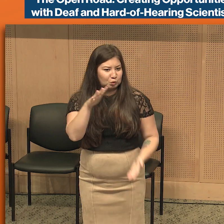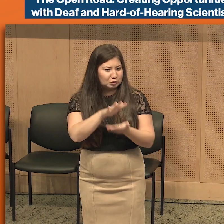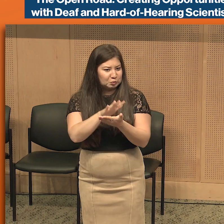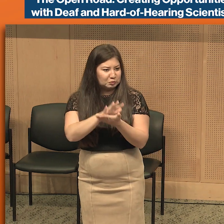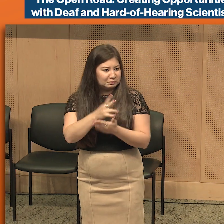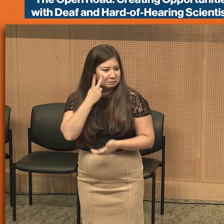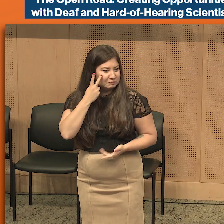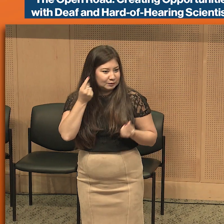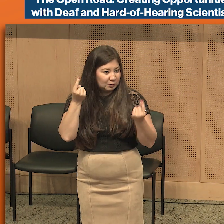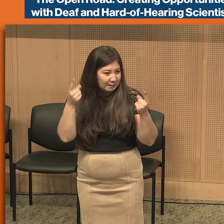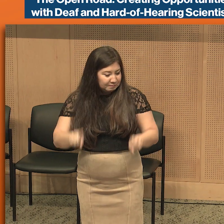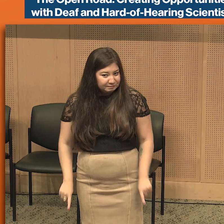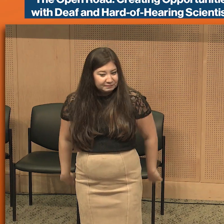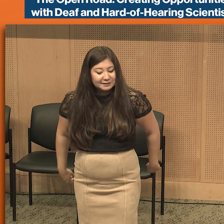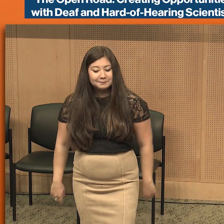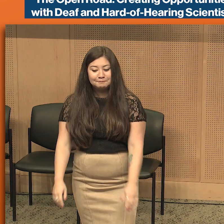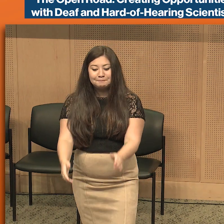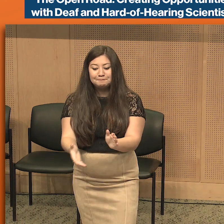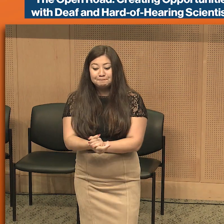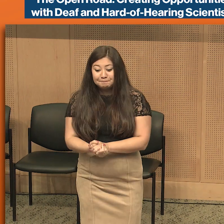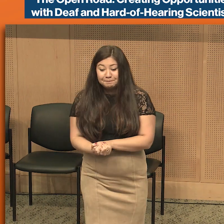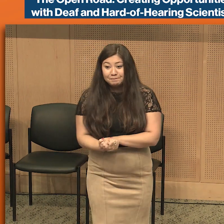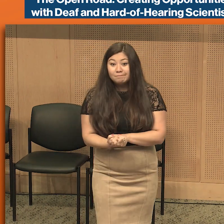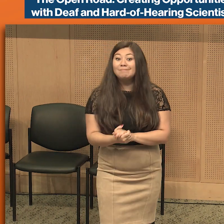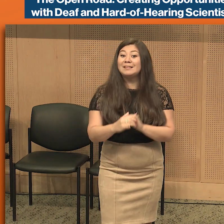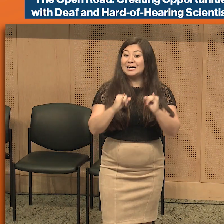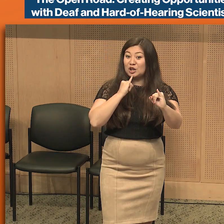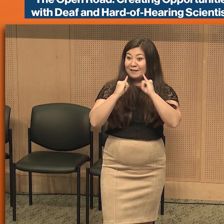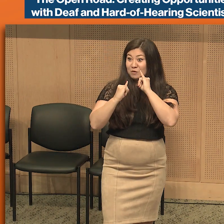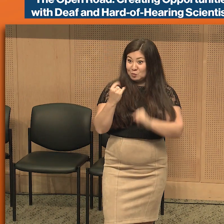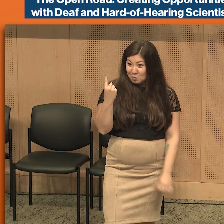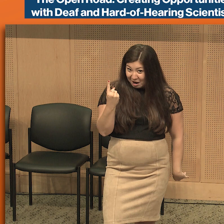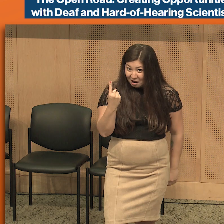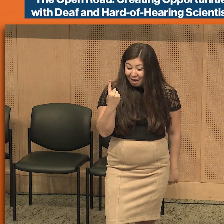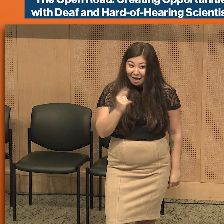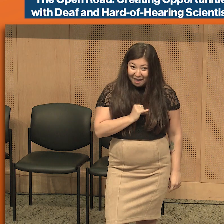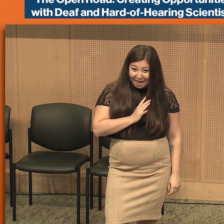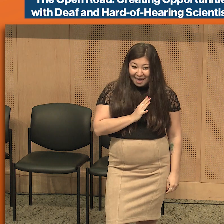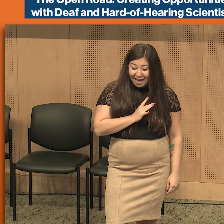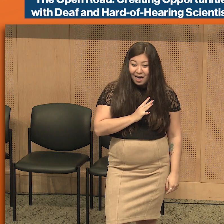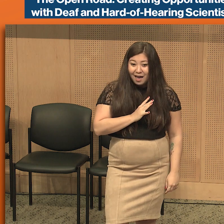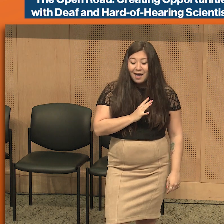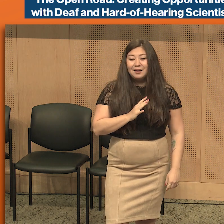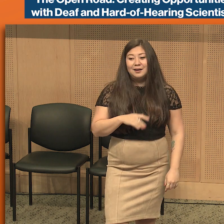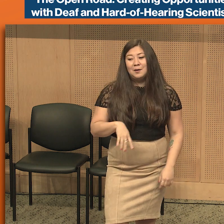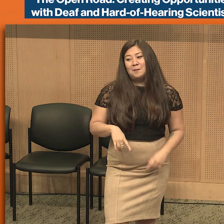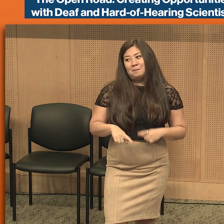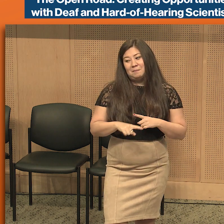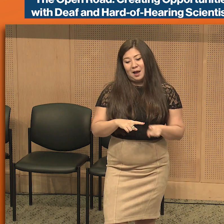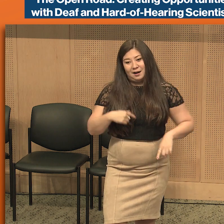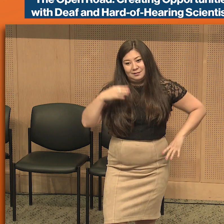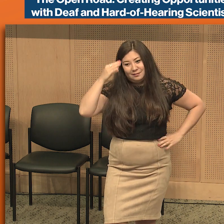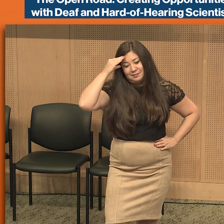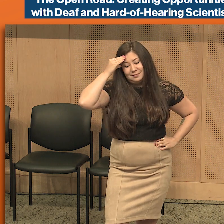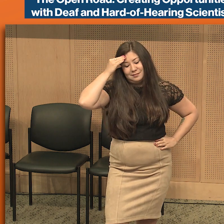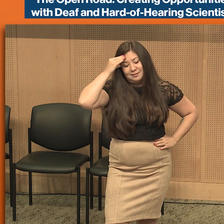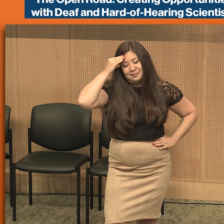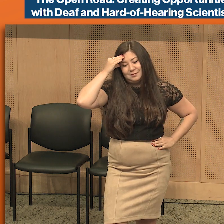And so, after that, I decided to apply to 3 more schools. I had an interview at one of them.